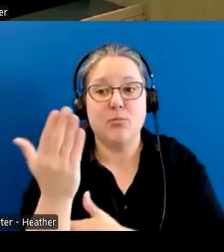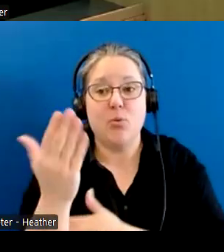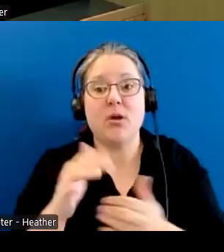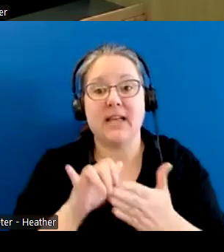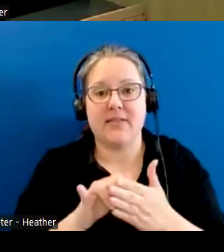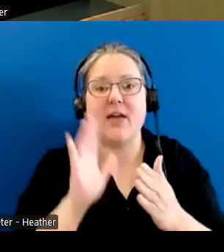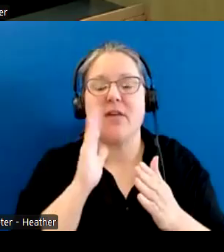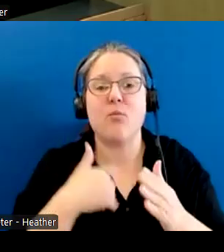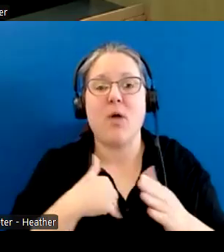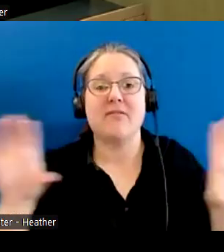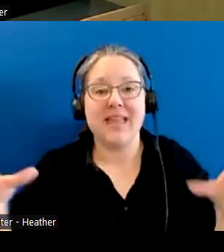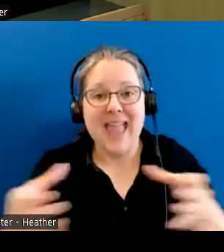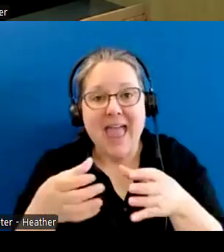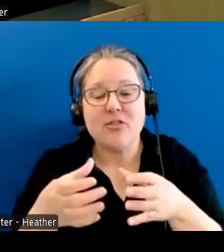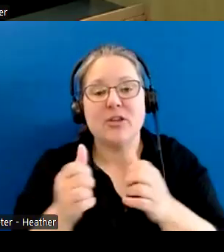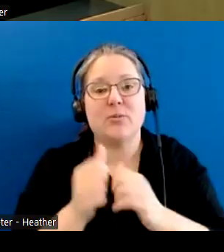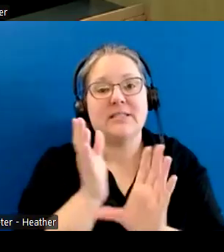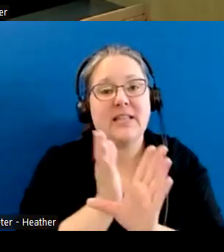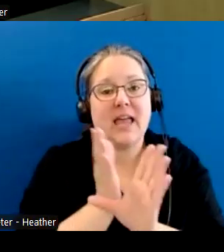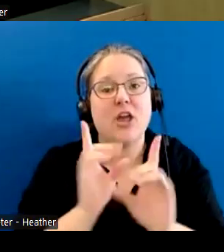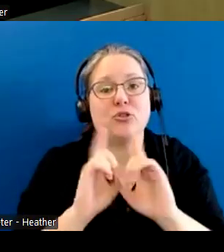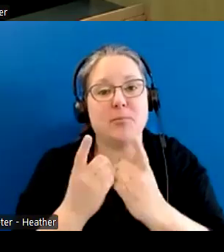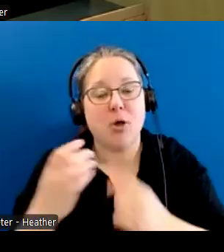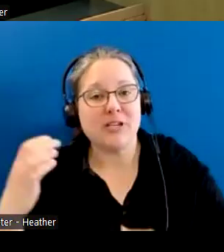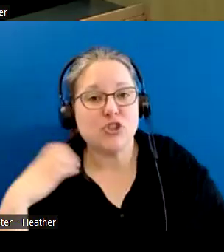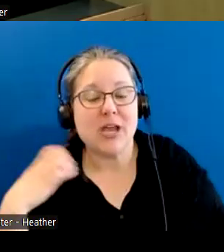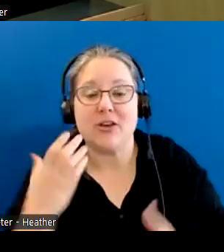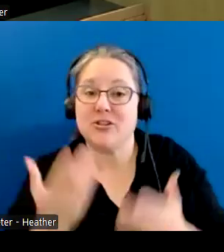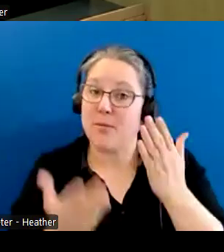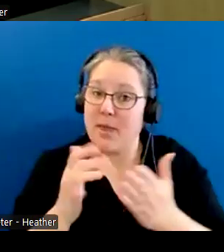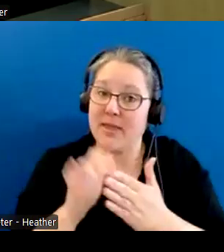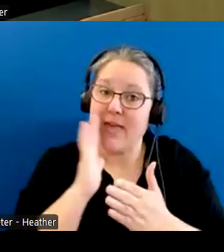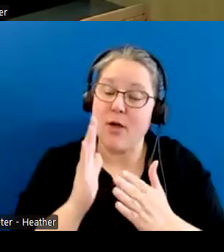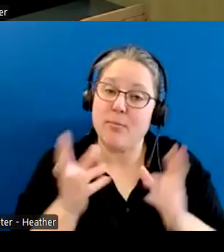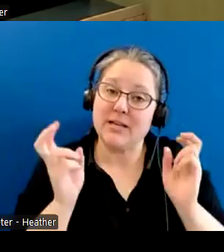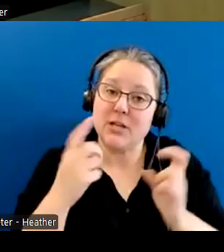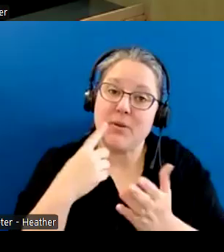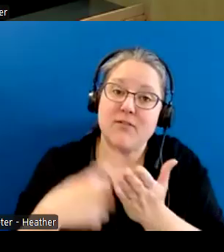a gathering of psychiatry department chairs. Maybe that could be a topic of discussion.